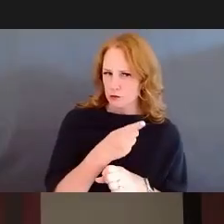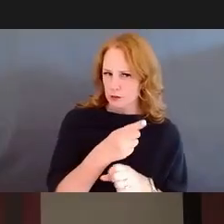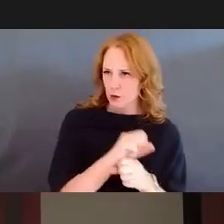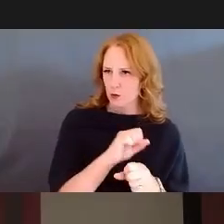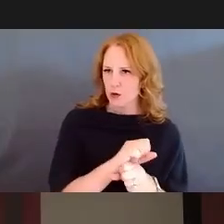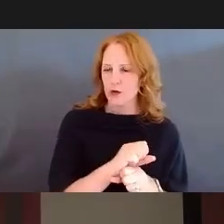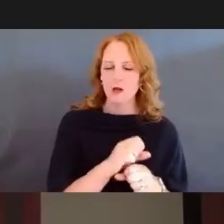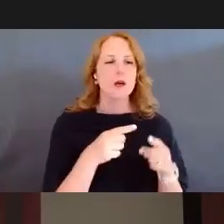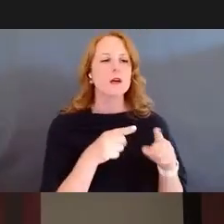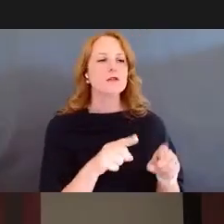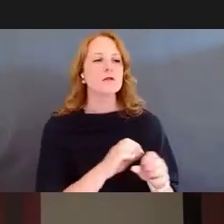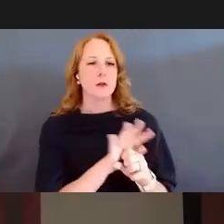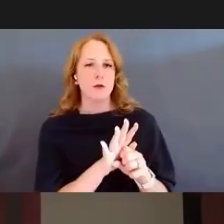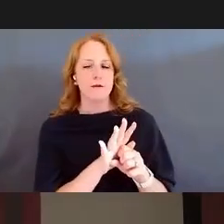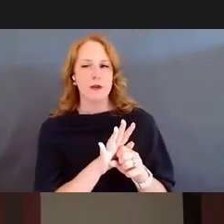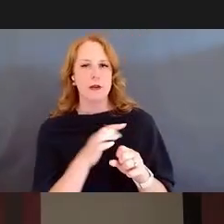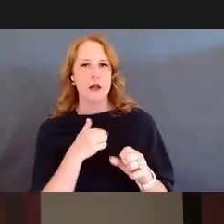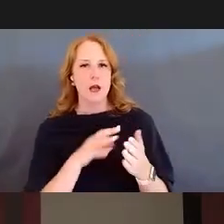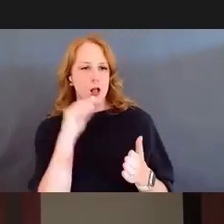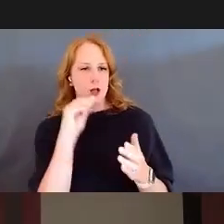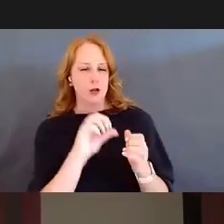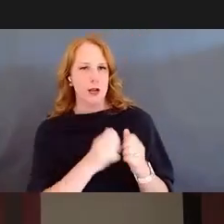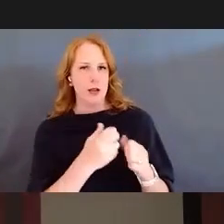d d d d d d d d d d d d d d d d d d d d d d d d d during co um I learned how to use Microsoft Teams